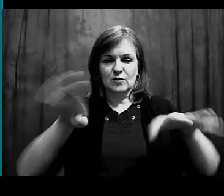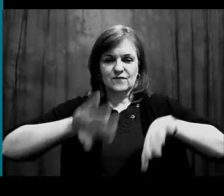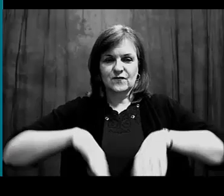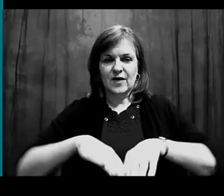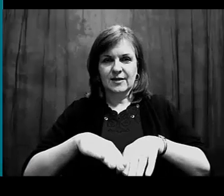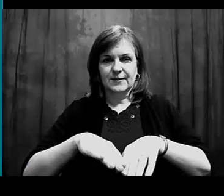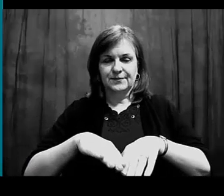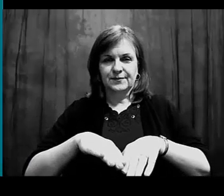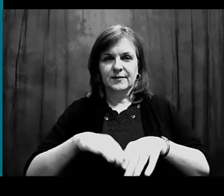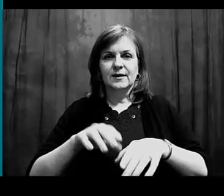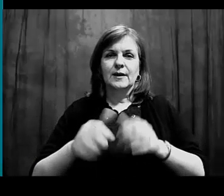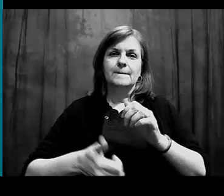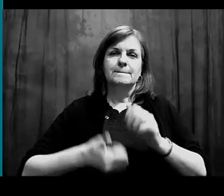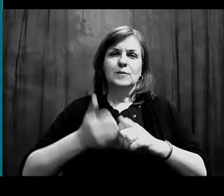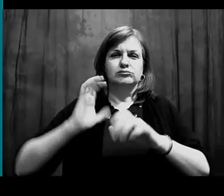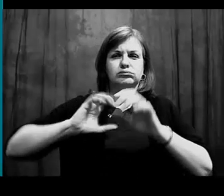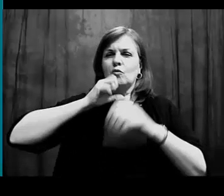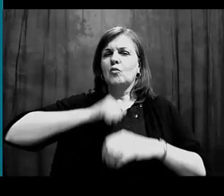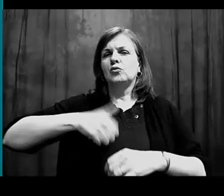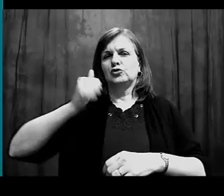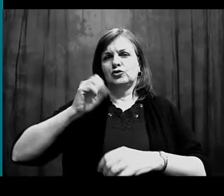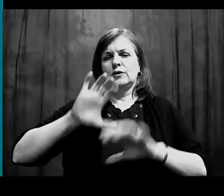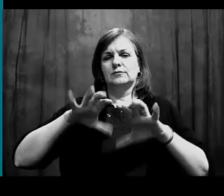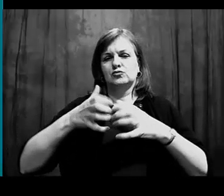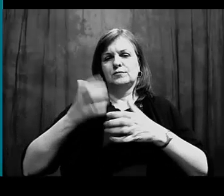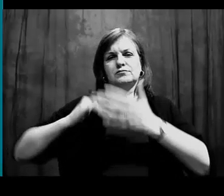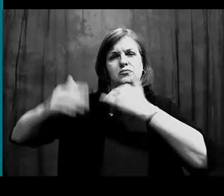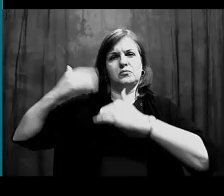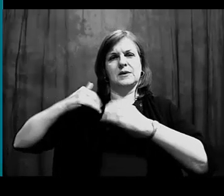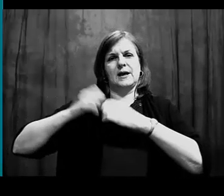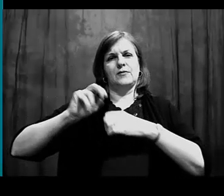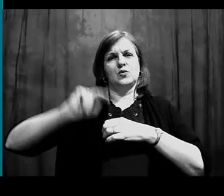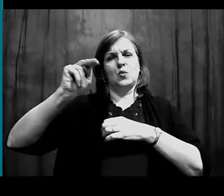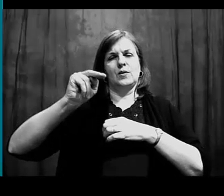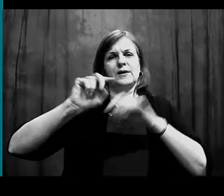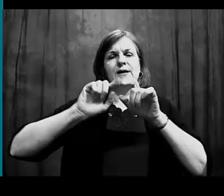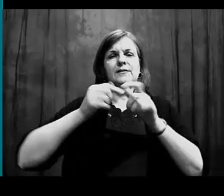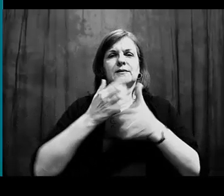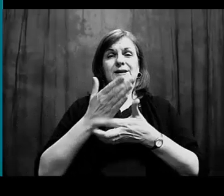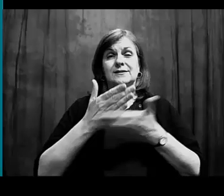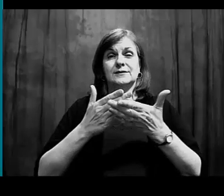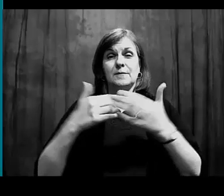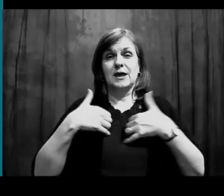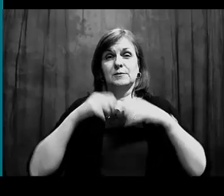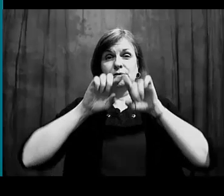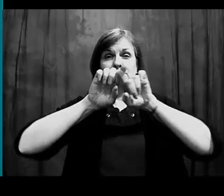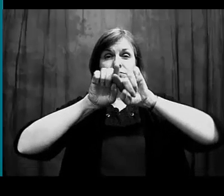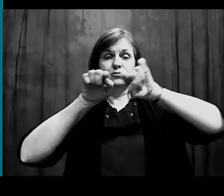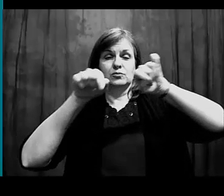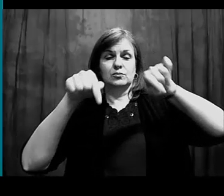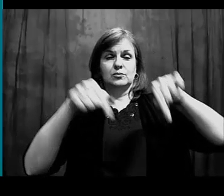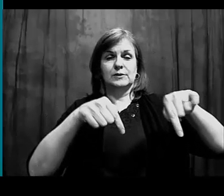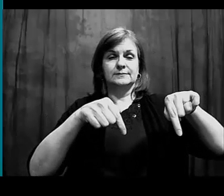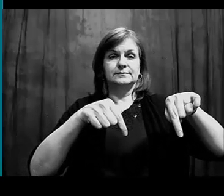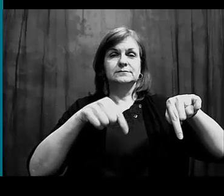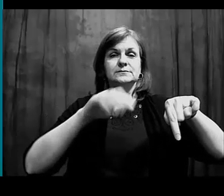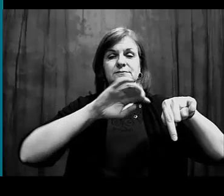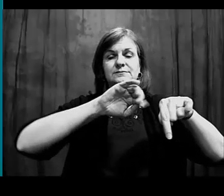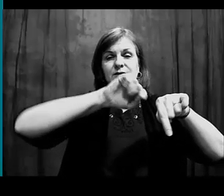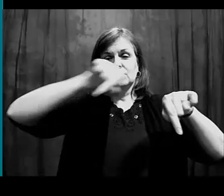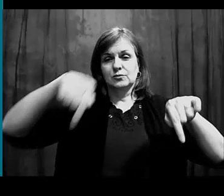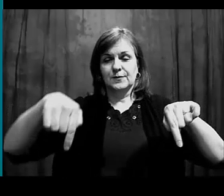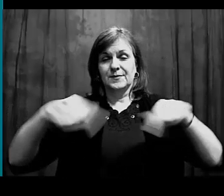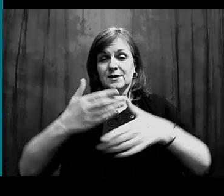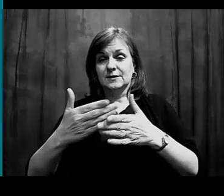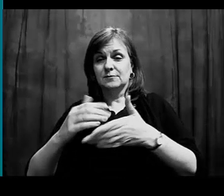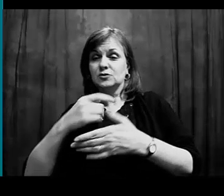the most ancestral populations are in the north as they split and went down the central valley some stayed inland which is much